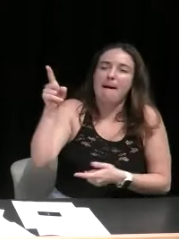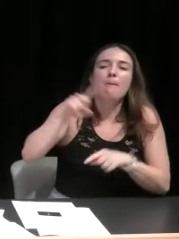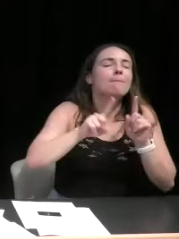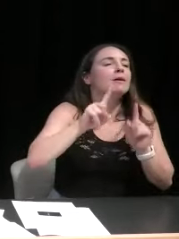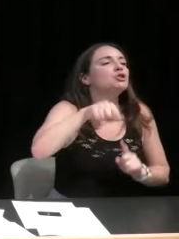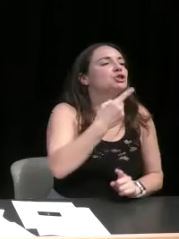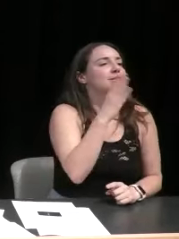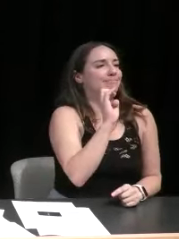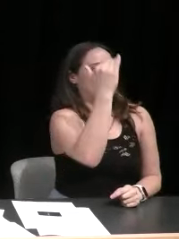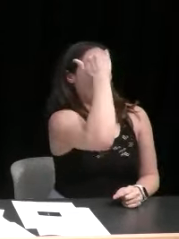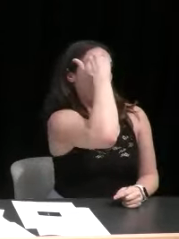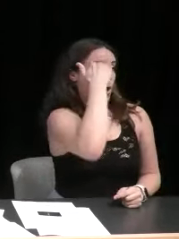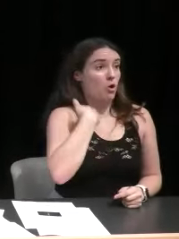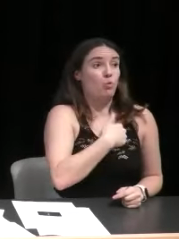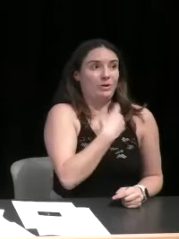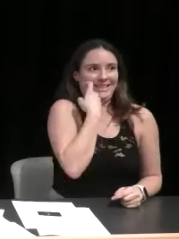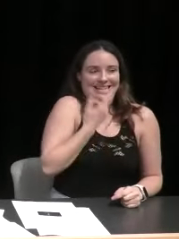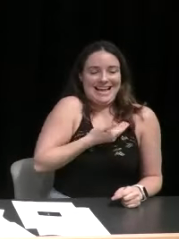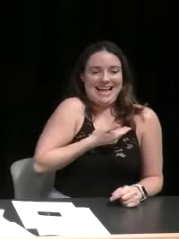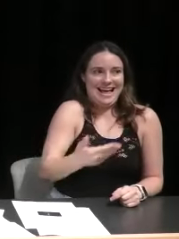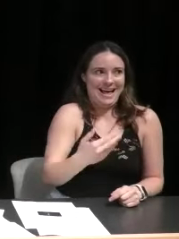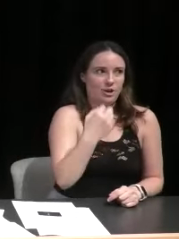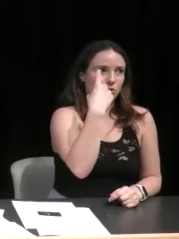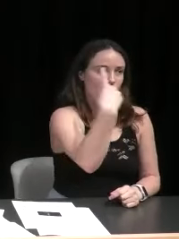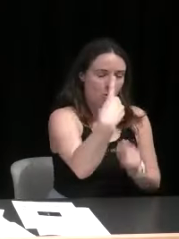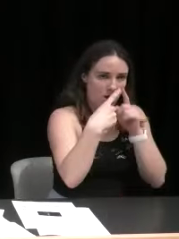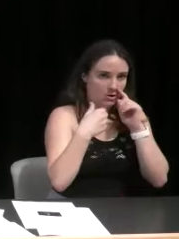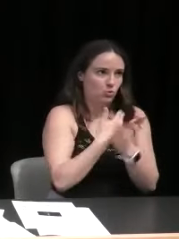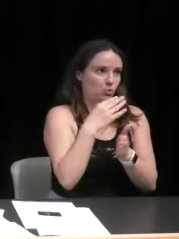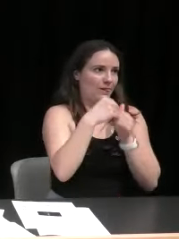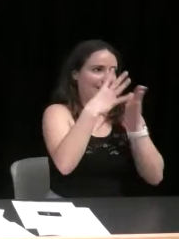we're not going to show you this video right now just to um in the essence of time but we